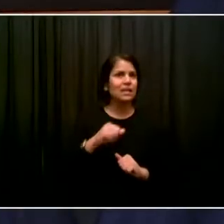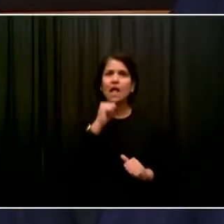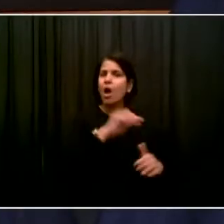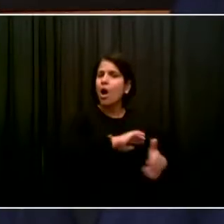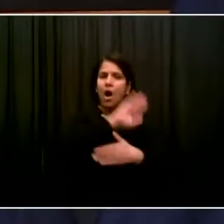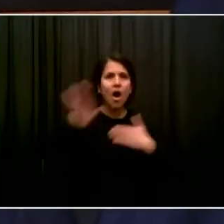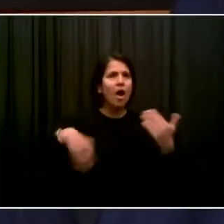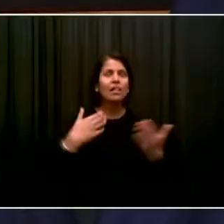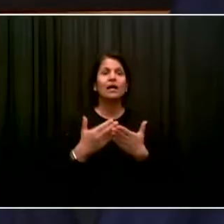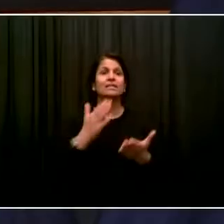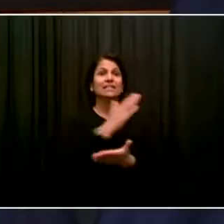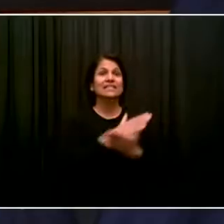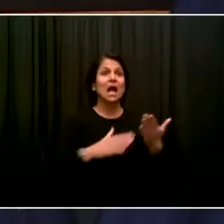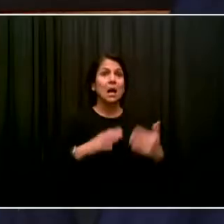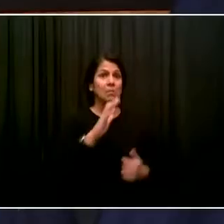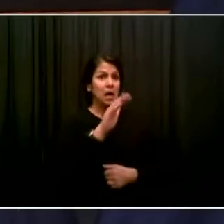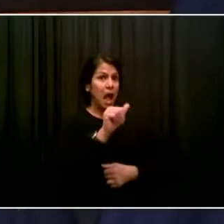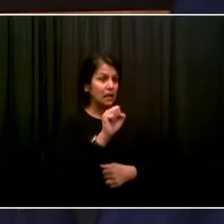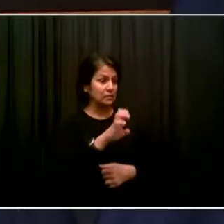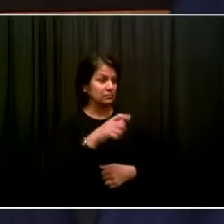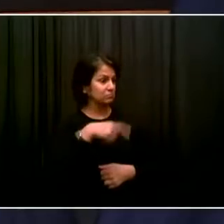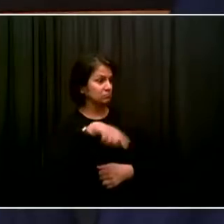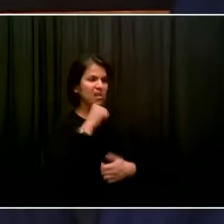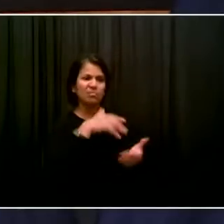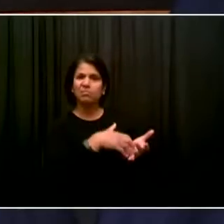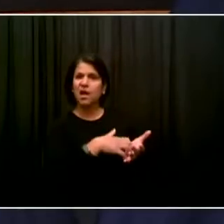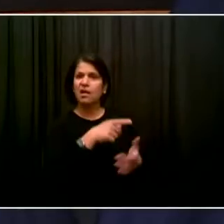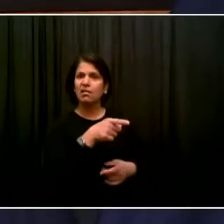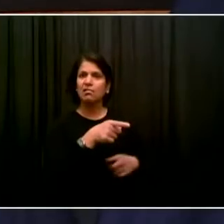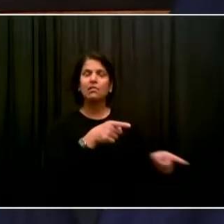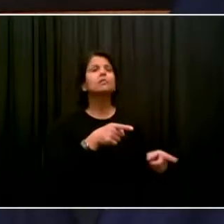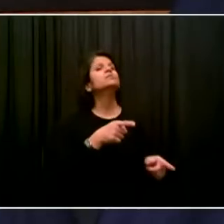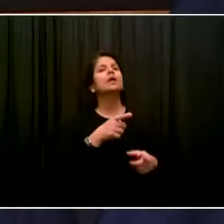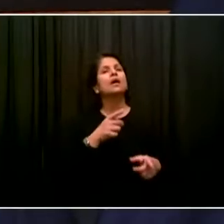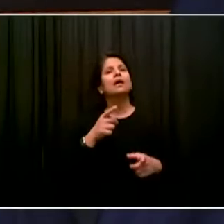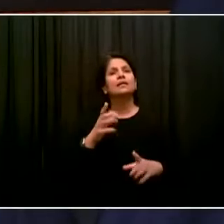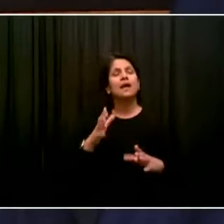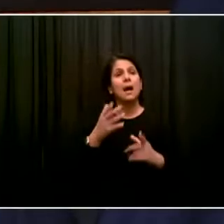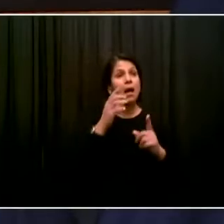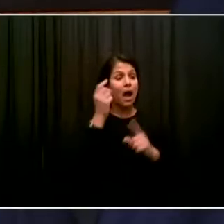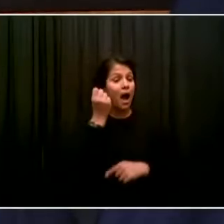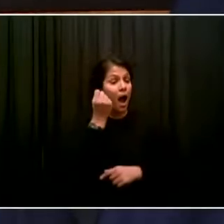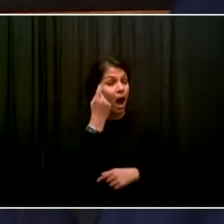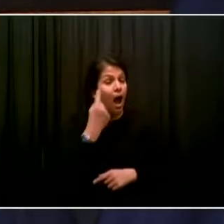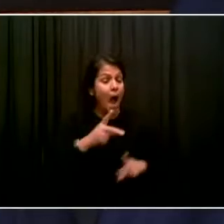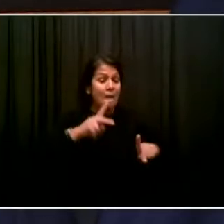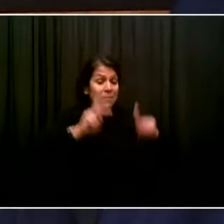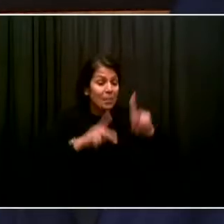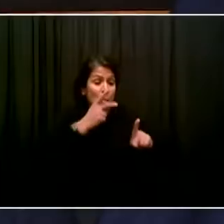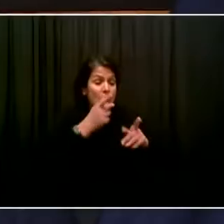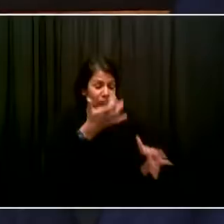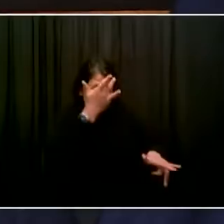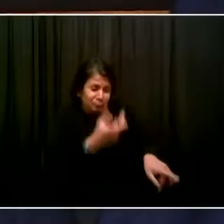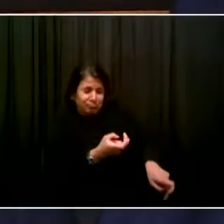I SAID MOST CASES AND I DIDN'T SAY ALL CASES. THERE ARE CASES THAT ARE NOT MILD.